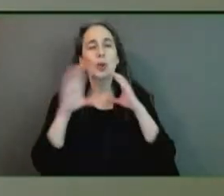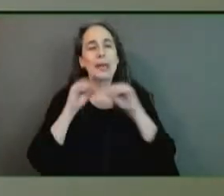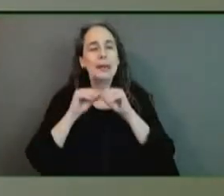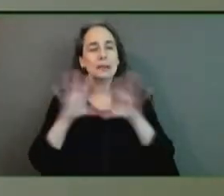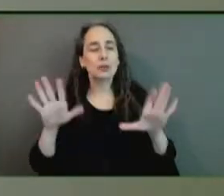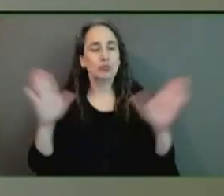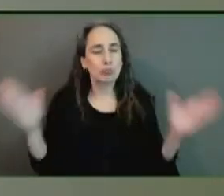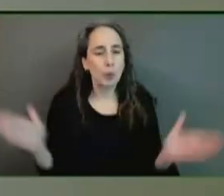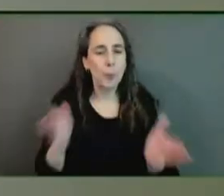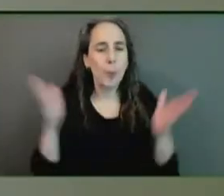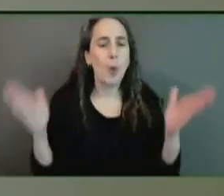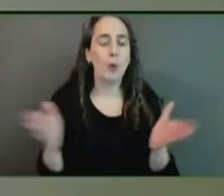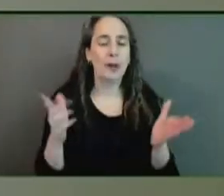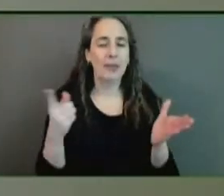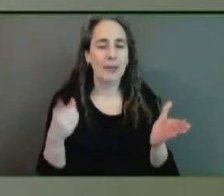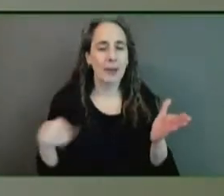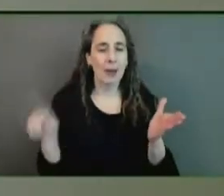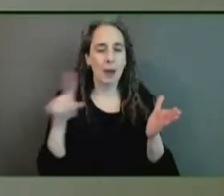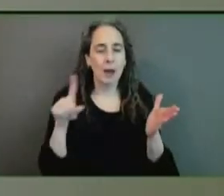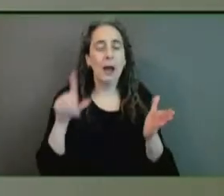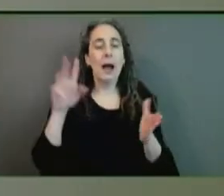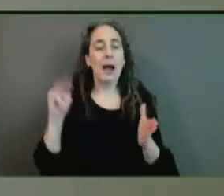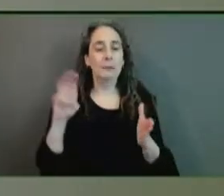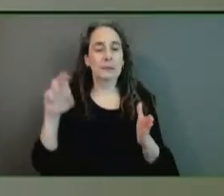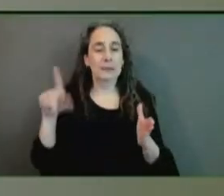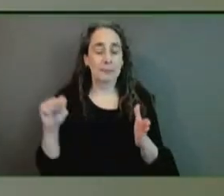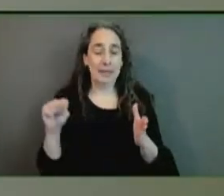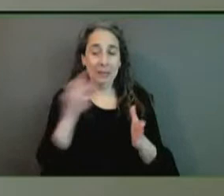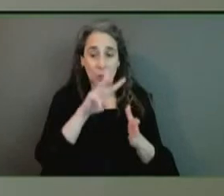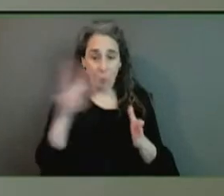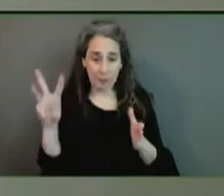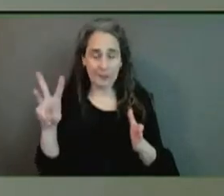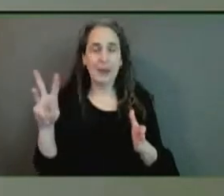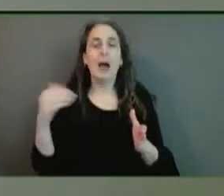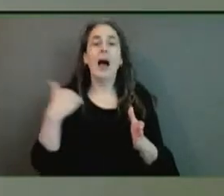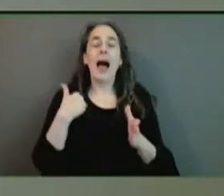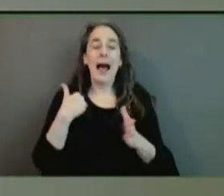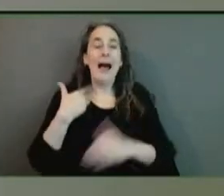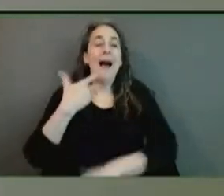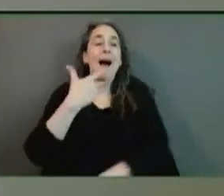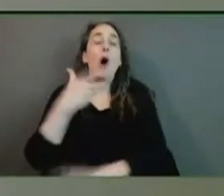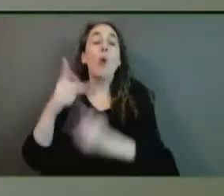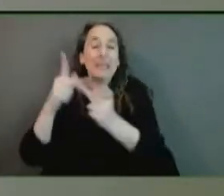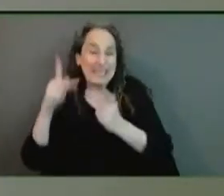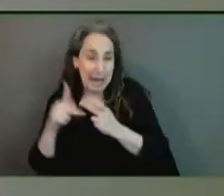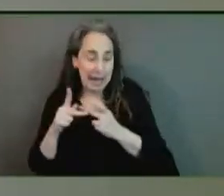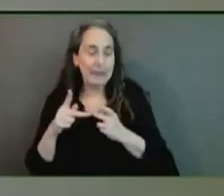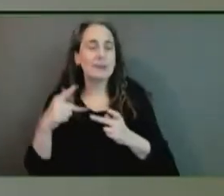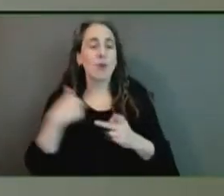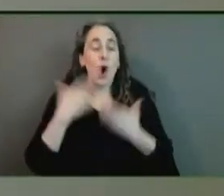our high schools. We put out a communication that is promoting.